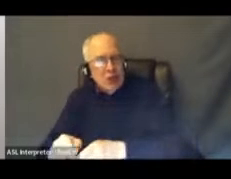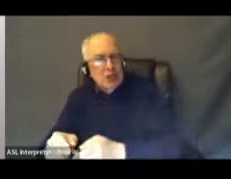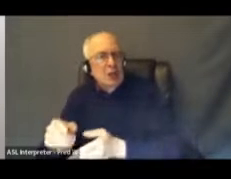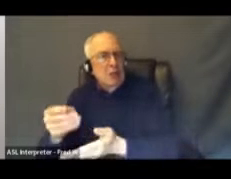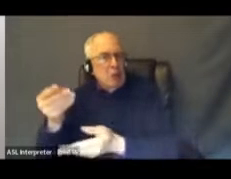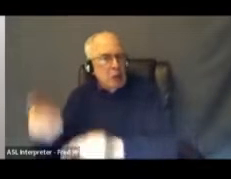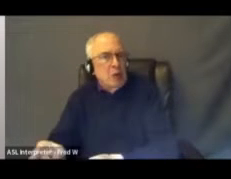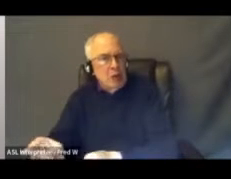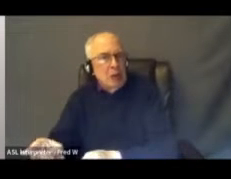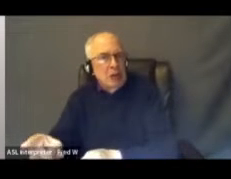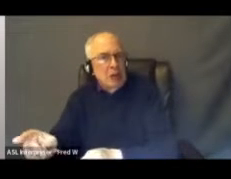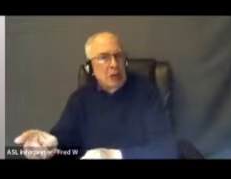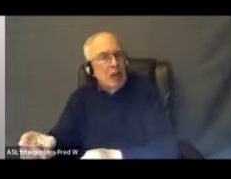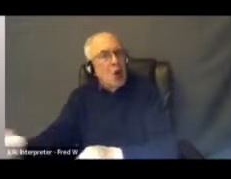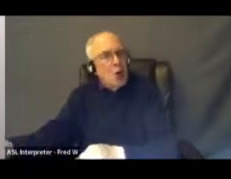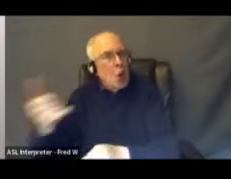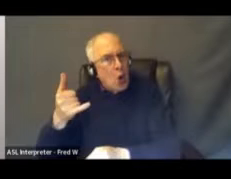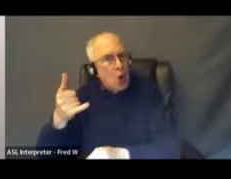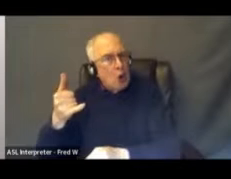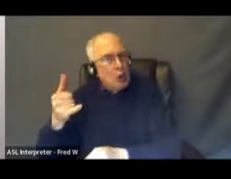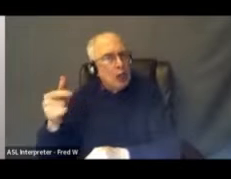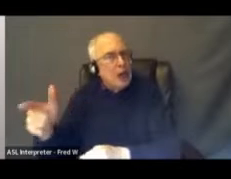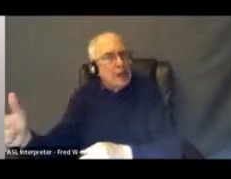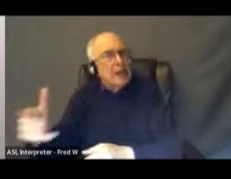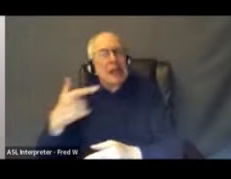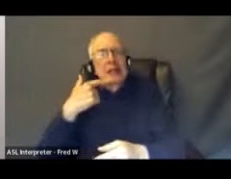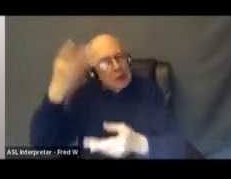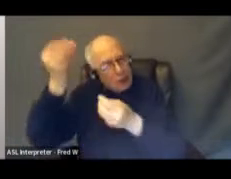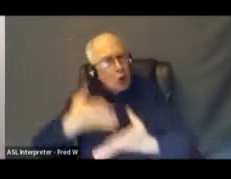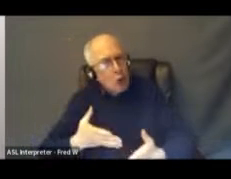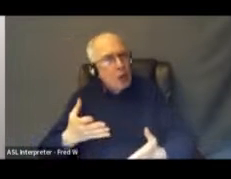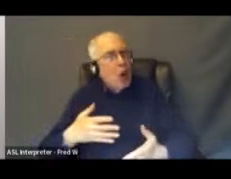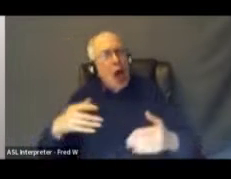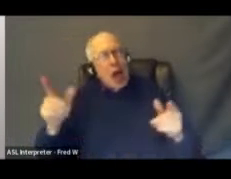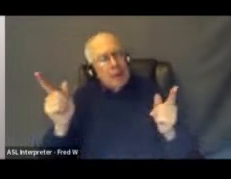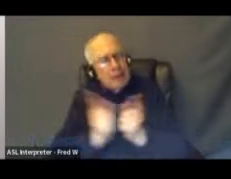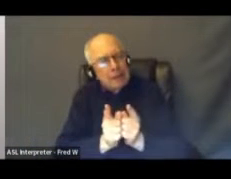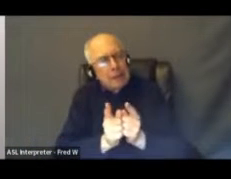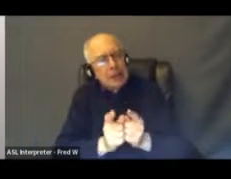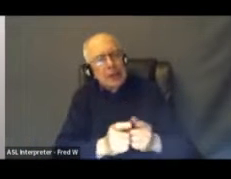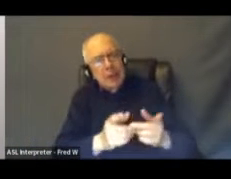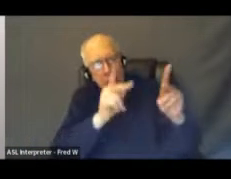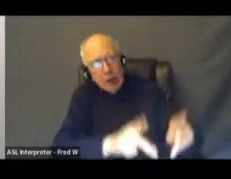survivor and I'm experiencing these challenges or I'm noticing that the survivors not being able to complete this certain